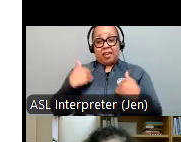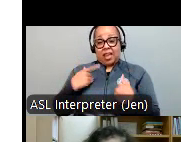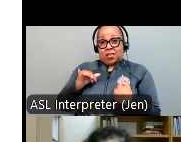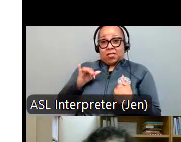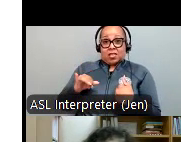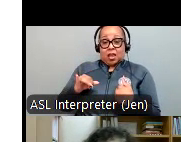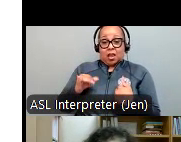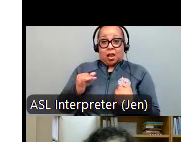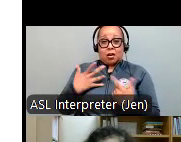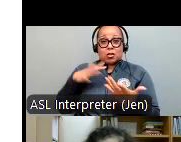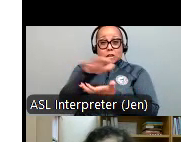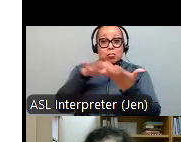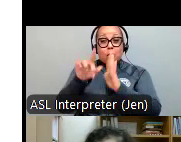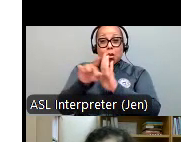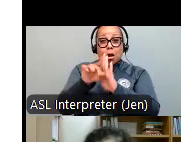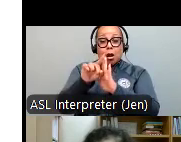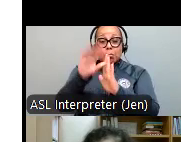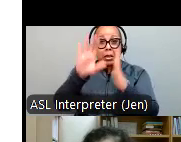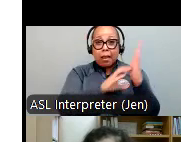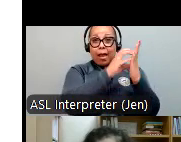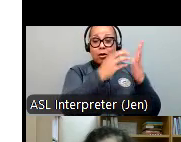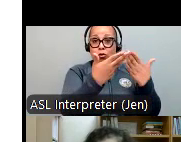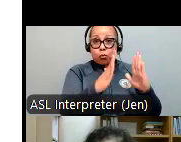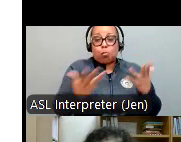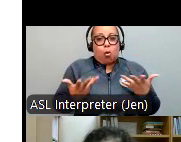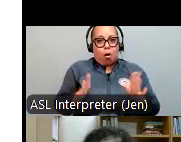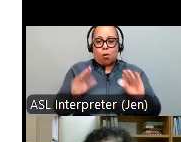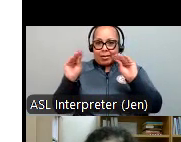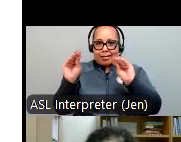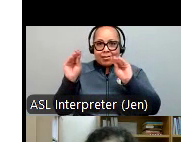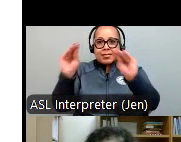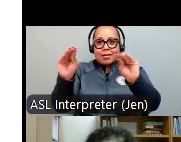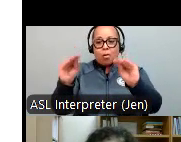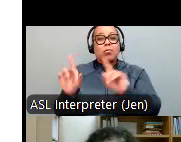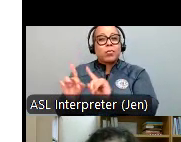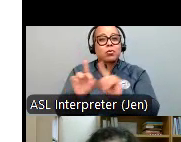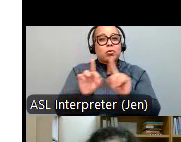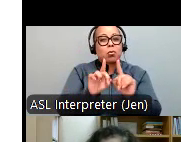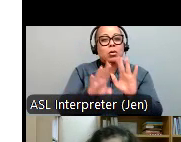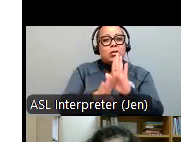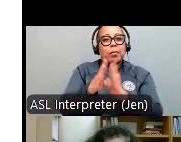be added to the room or already installed. And then I would also develop a plan for any